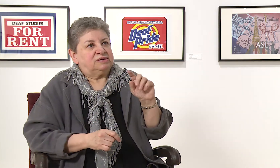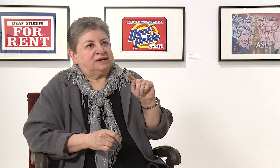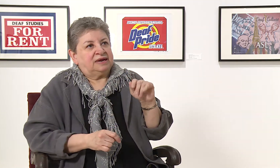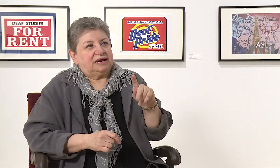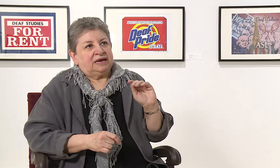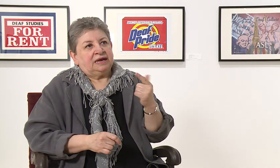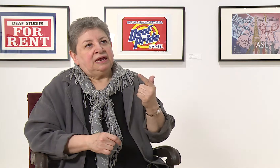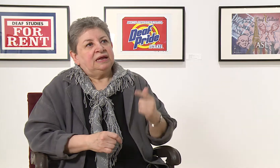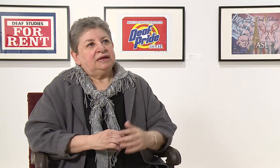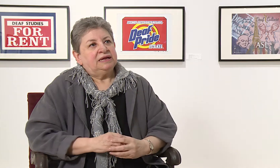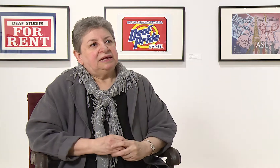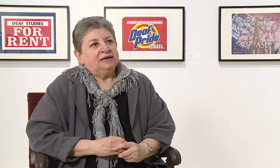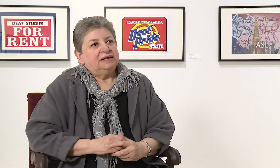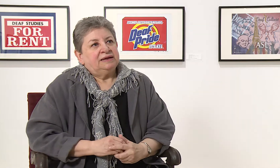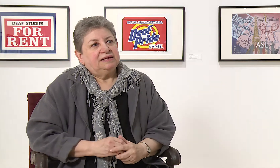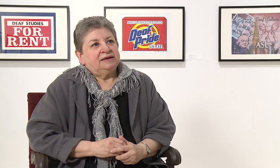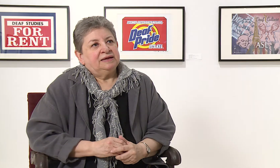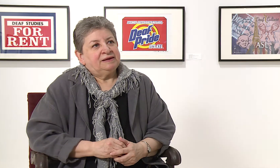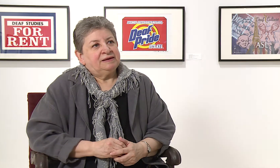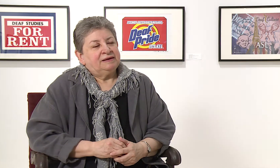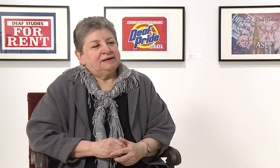like an interpreter or a note-taker.